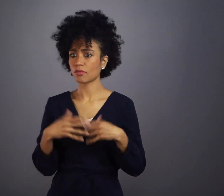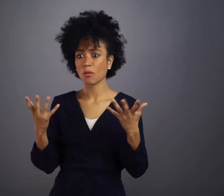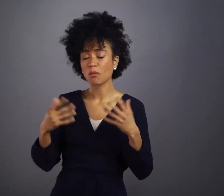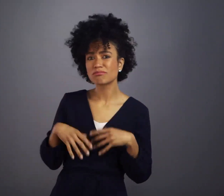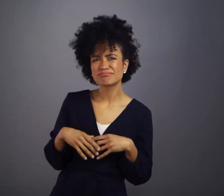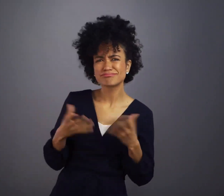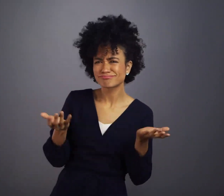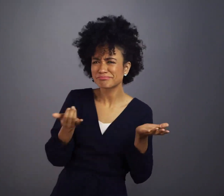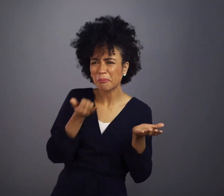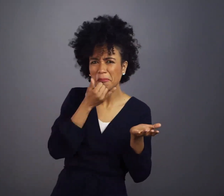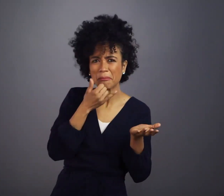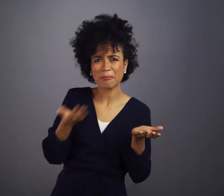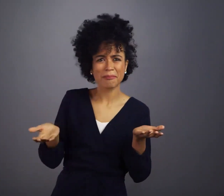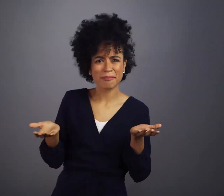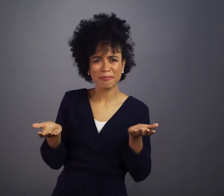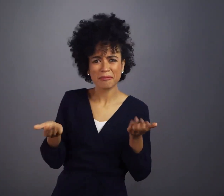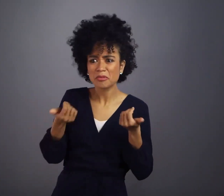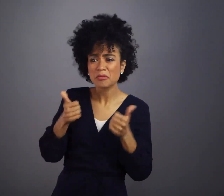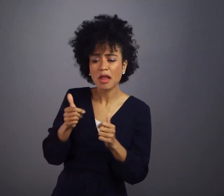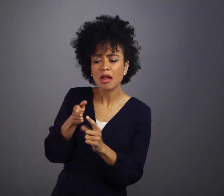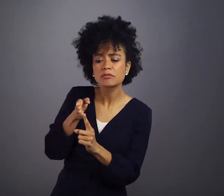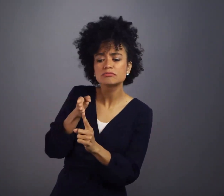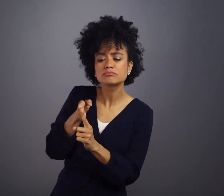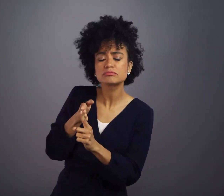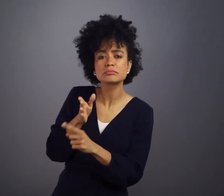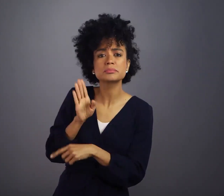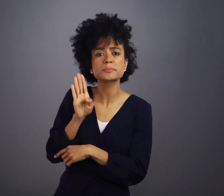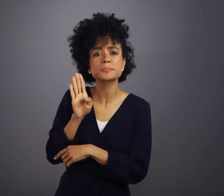"Why don't you try beer and wine?"